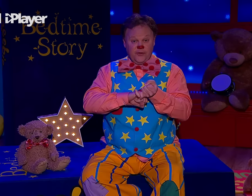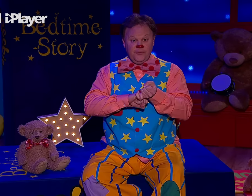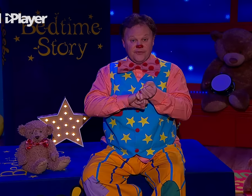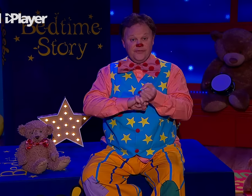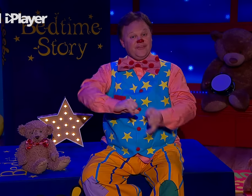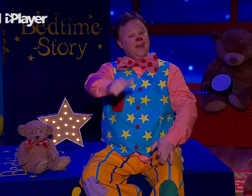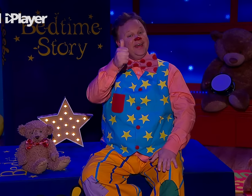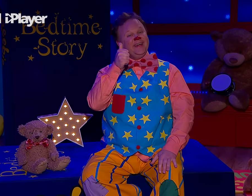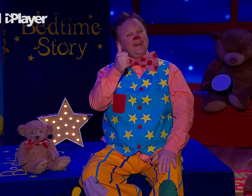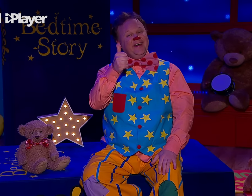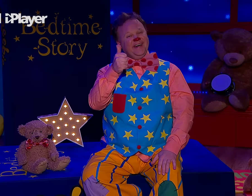susan's good